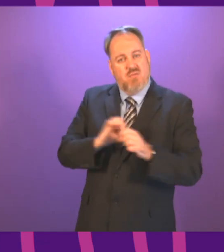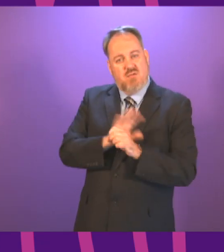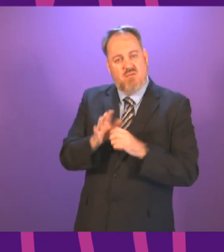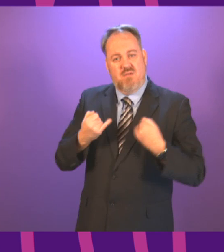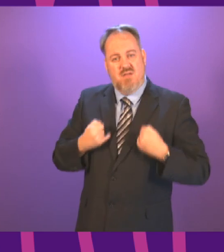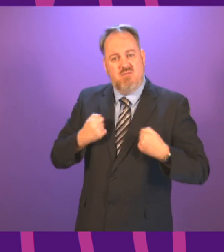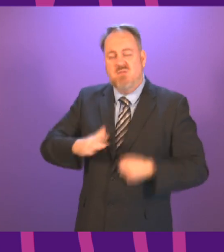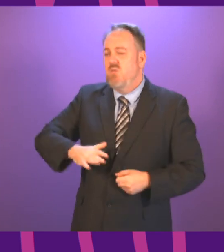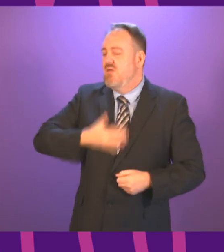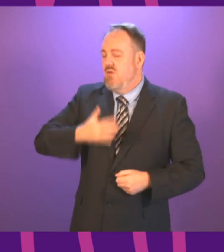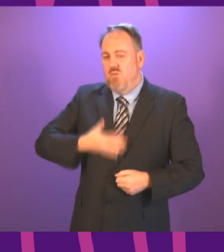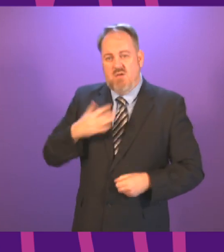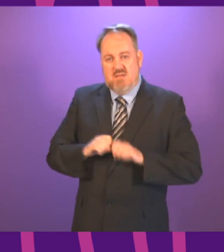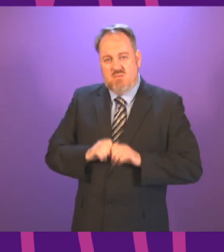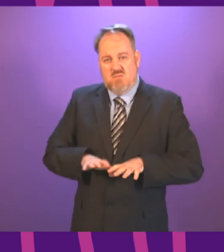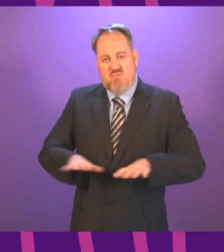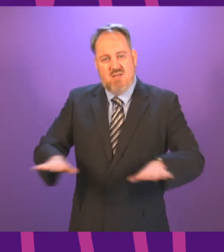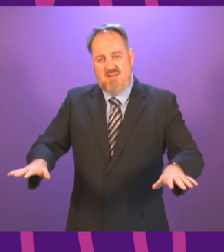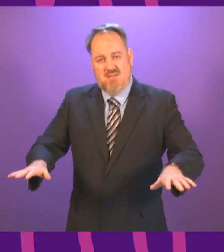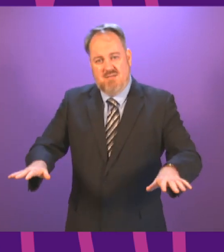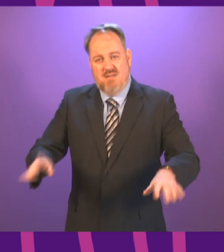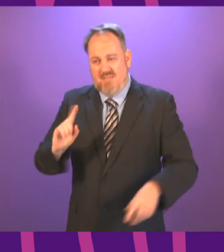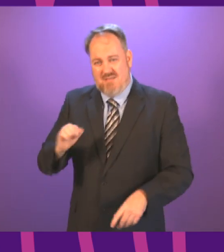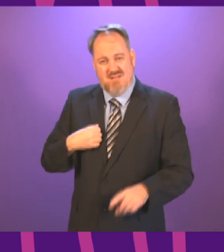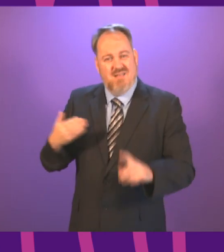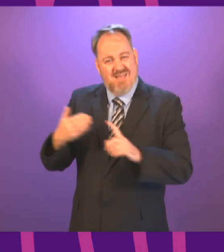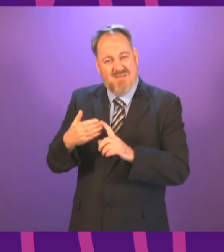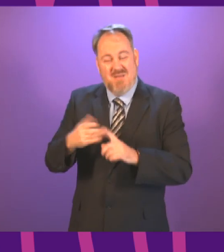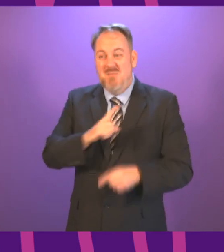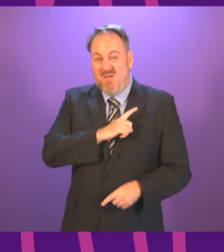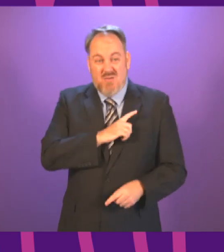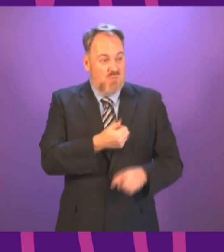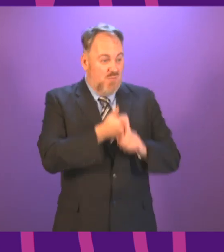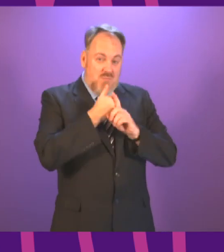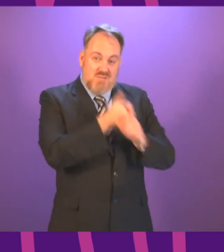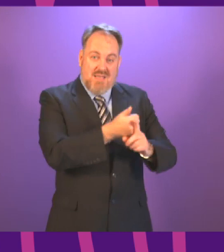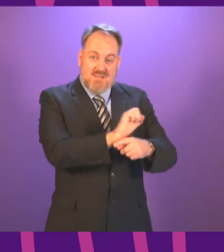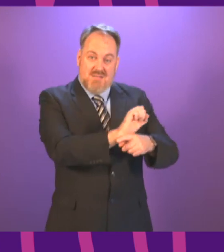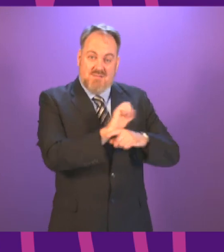in order to ensure that we do everything that we can to protect the capacity of our national health service.